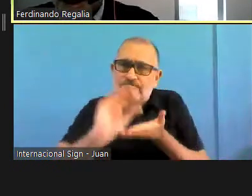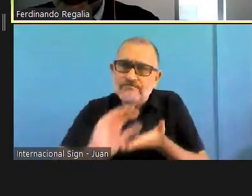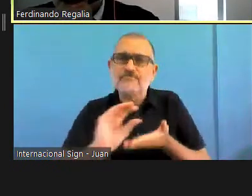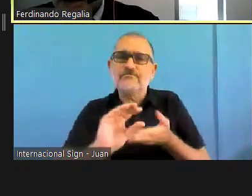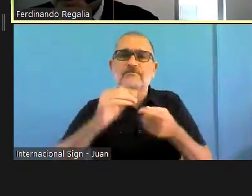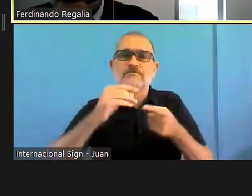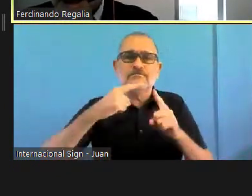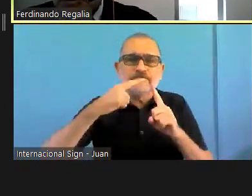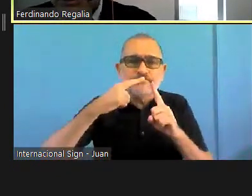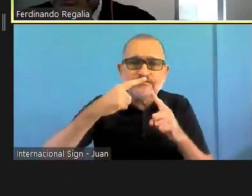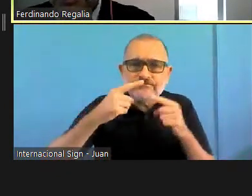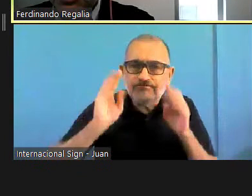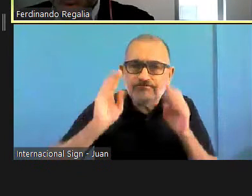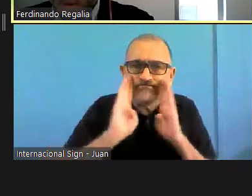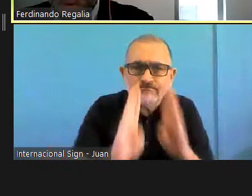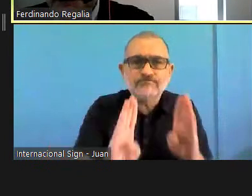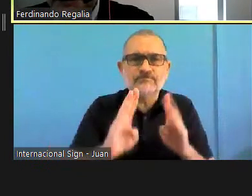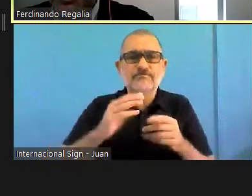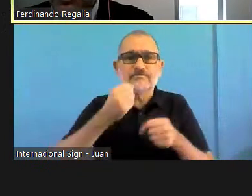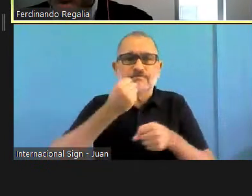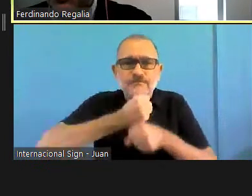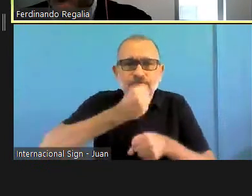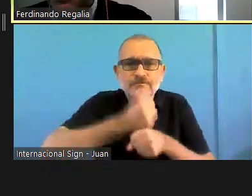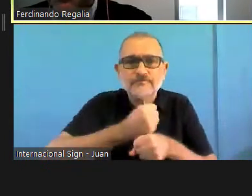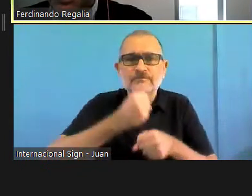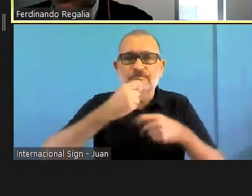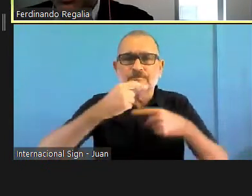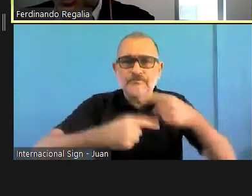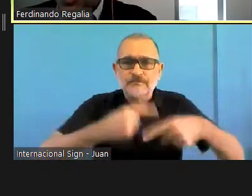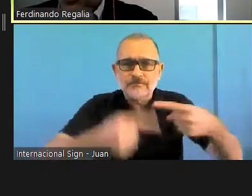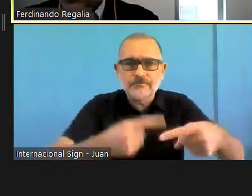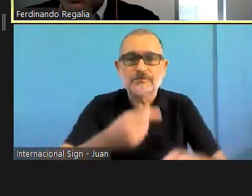But many countries don't spend enough resources to find out who